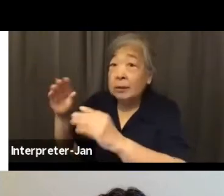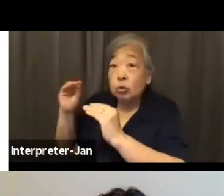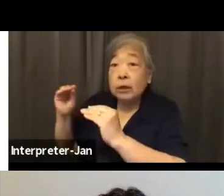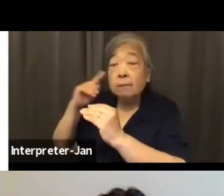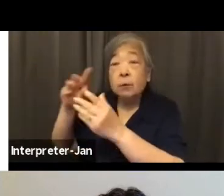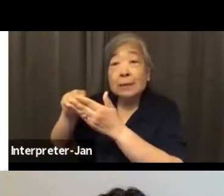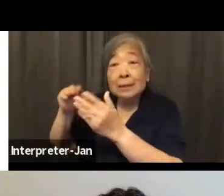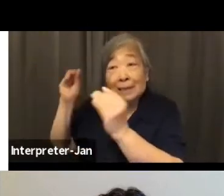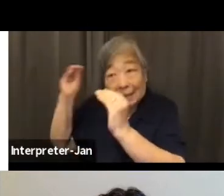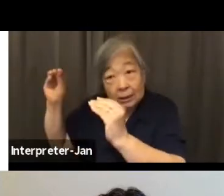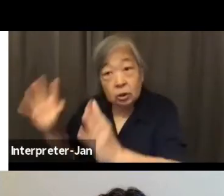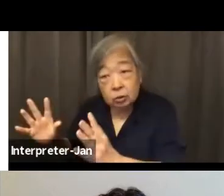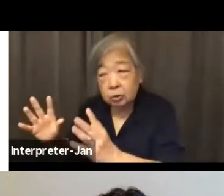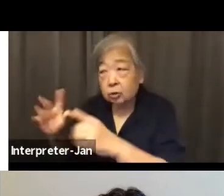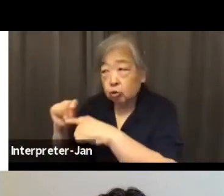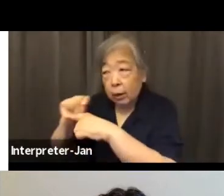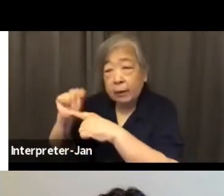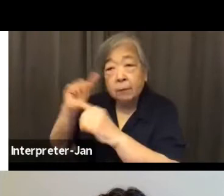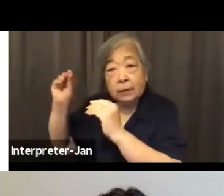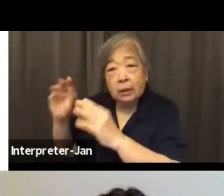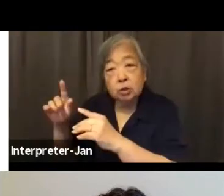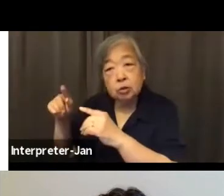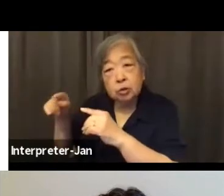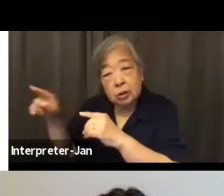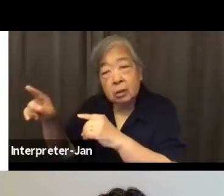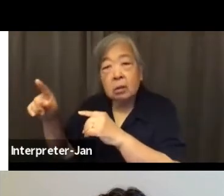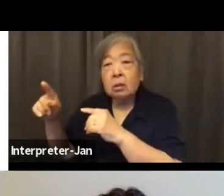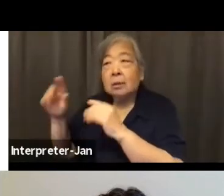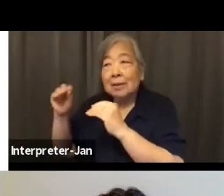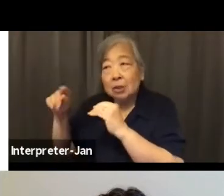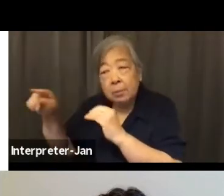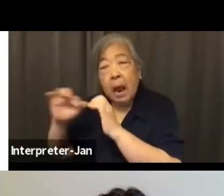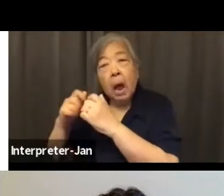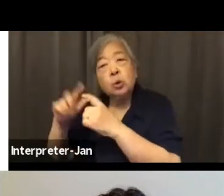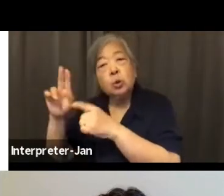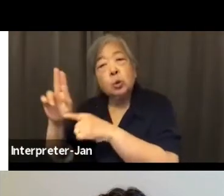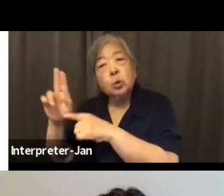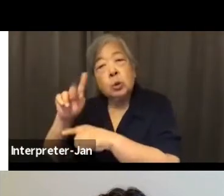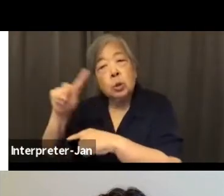resources, such as using Zoom, best practices with virtual learning.